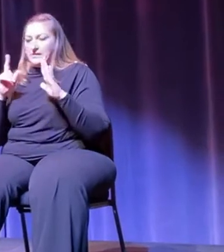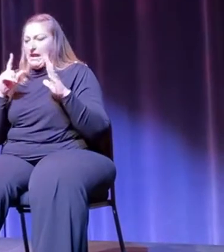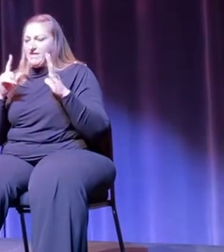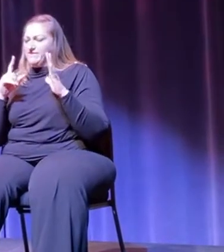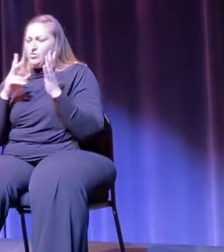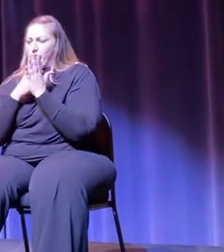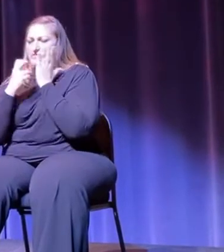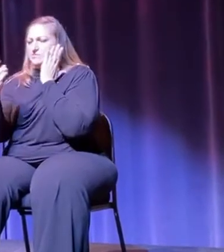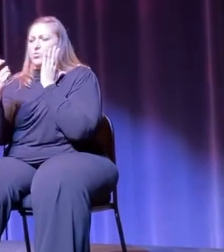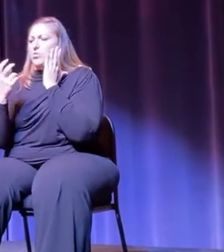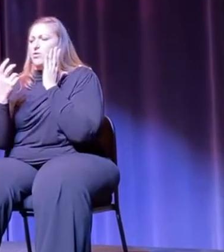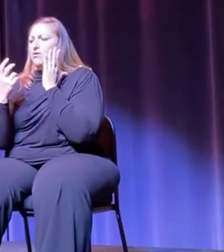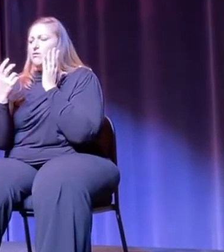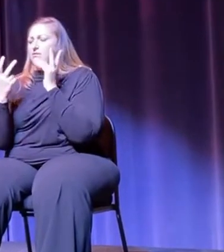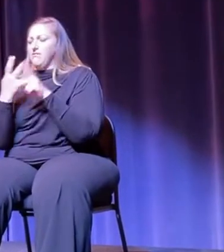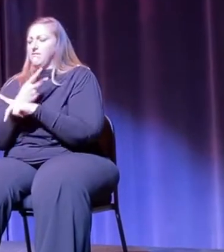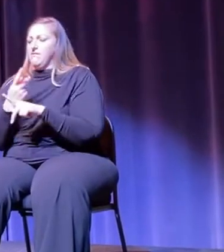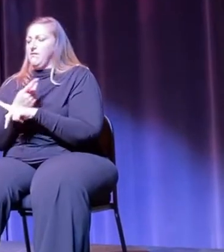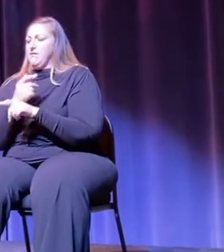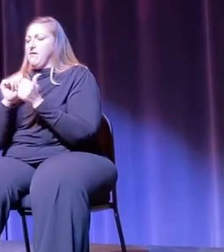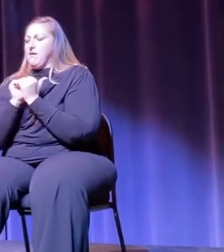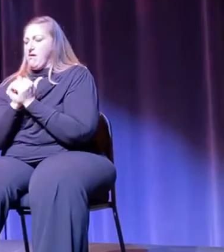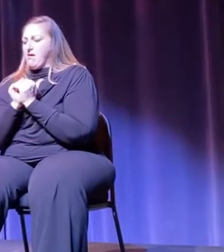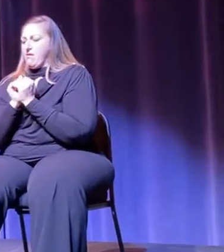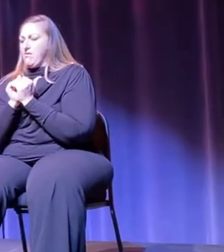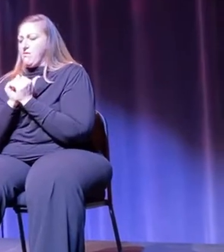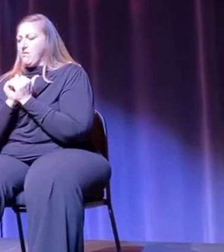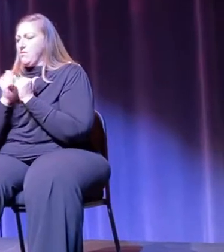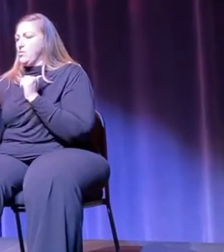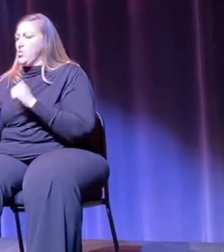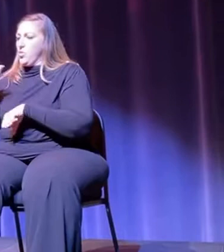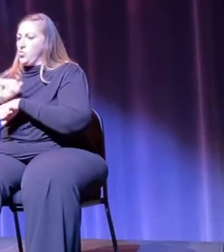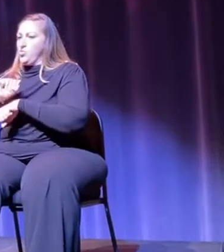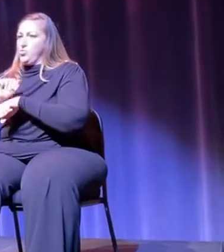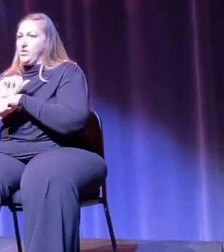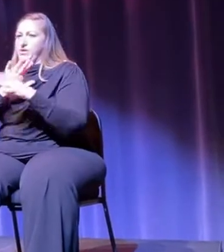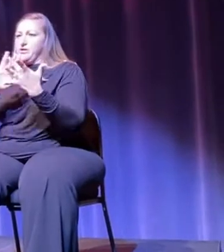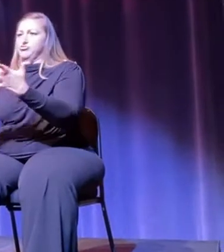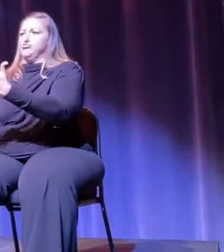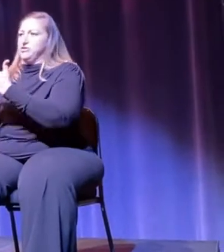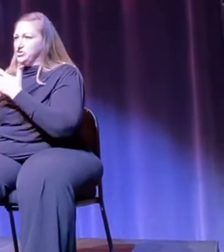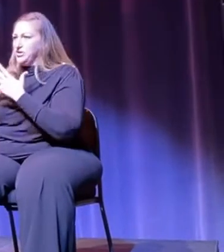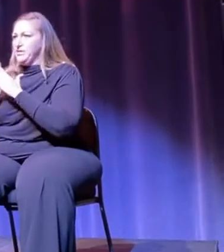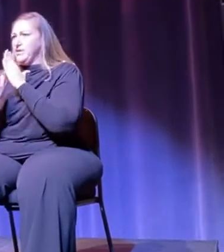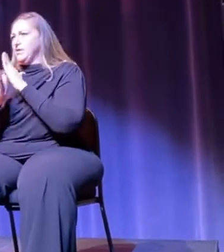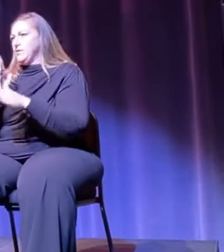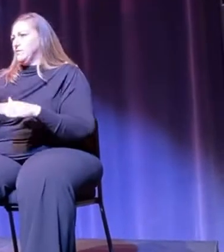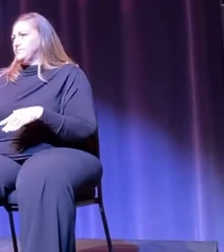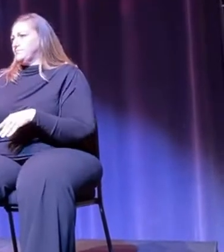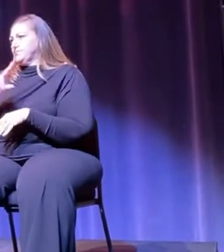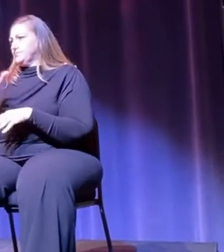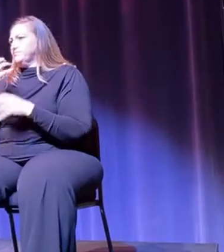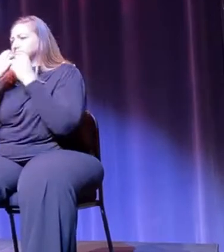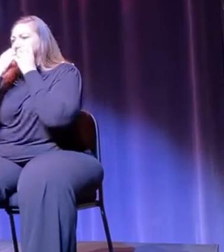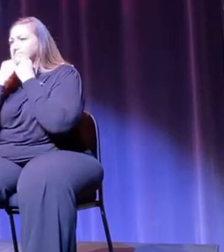or tried out making sure that like, your work is reaching the community you actually care to reach,